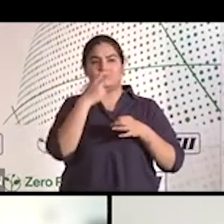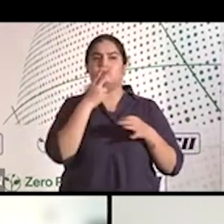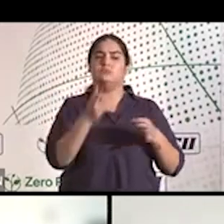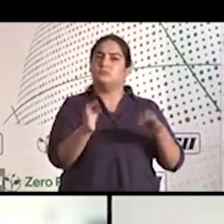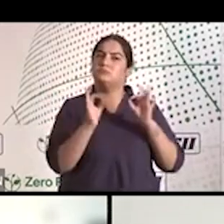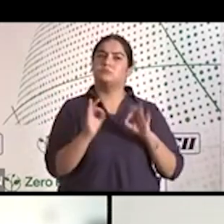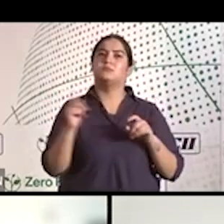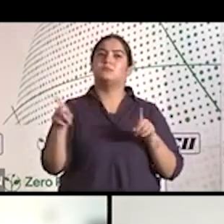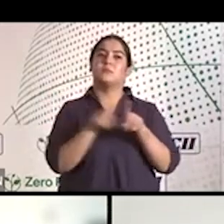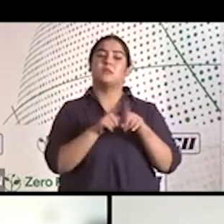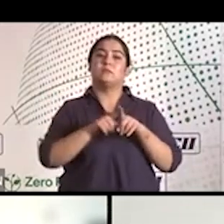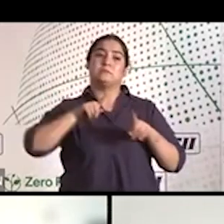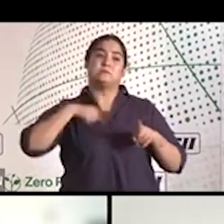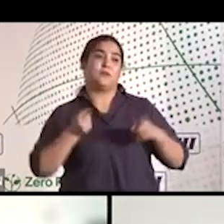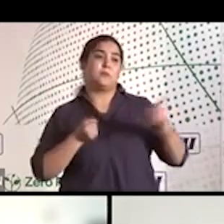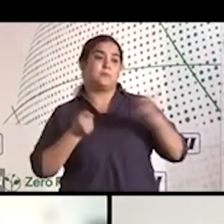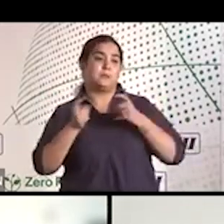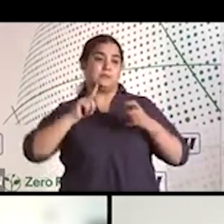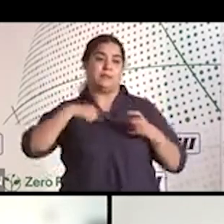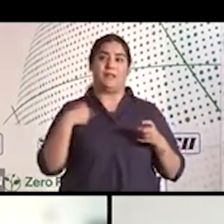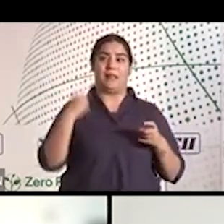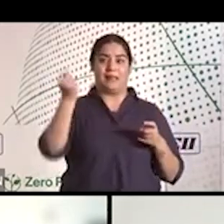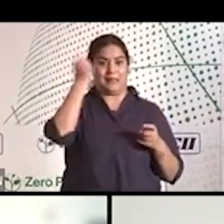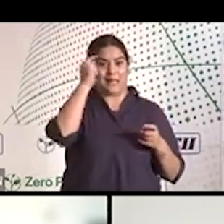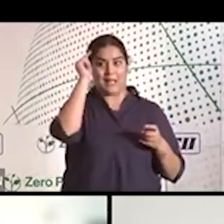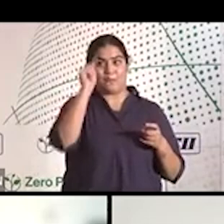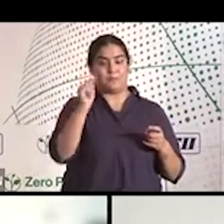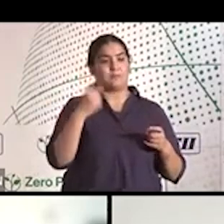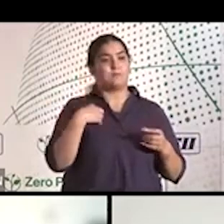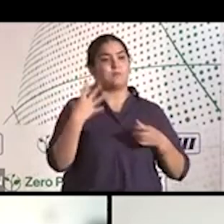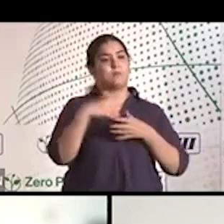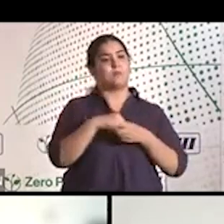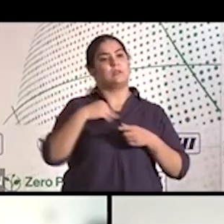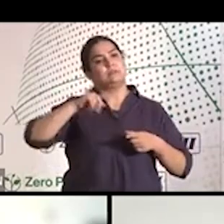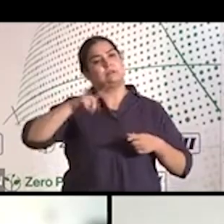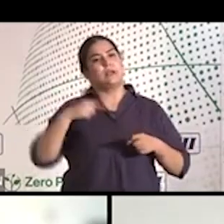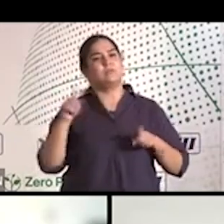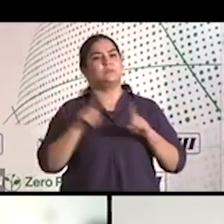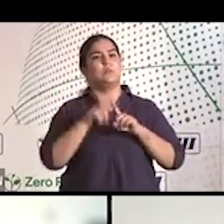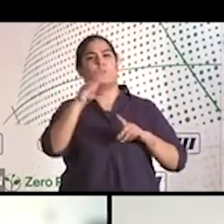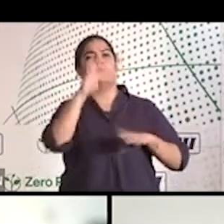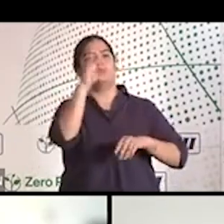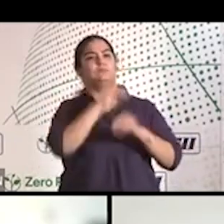The management started thinking about it. We did an exercise, an exercise of job